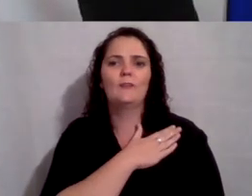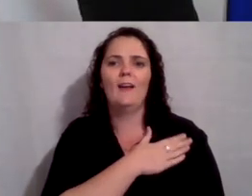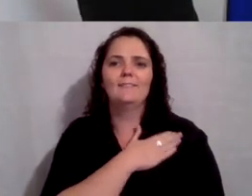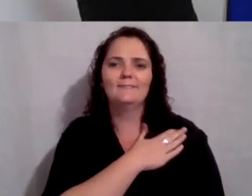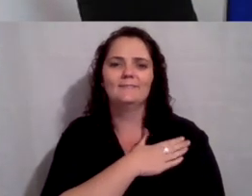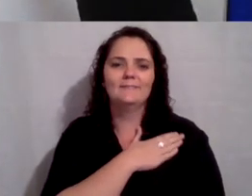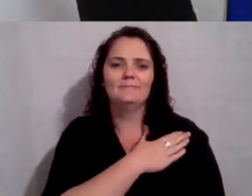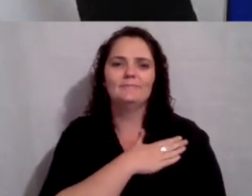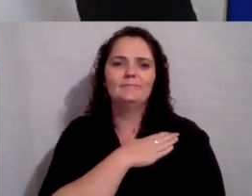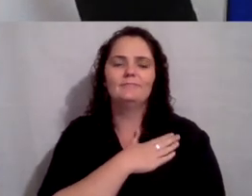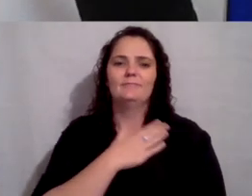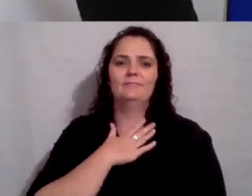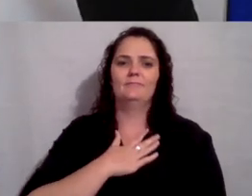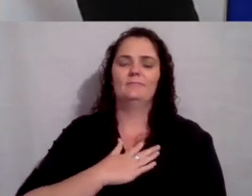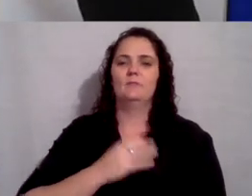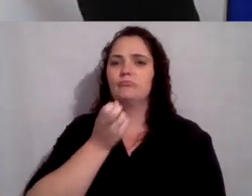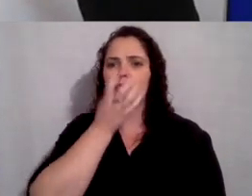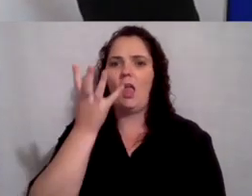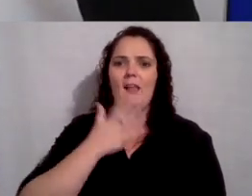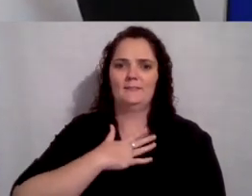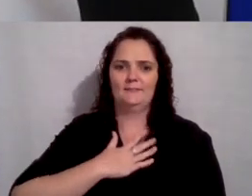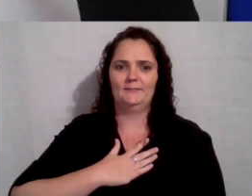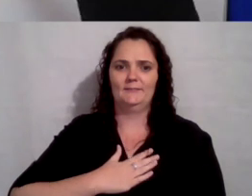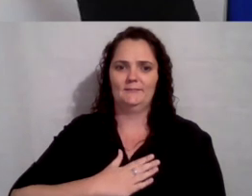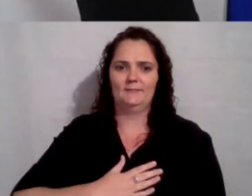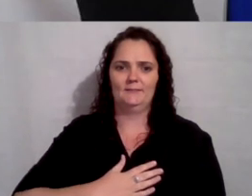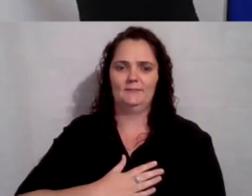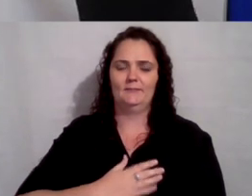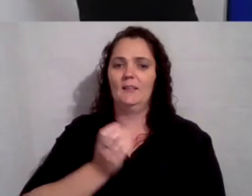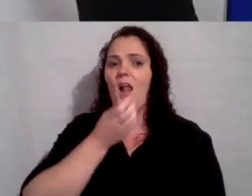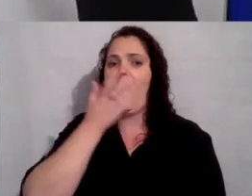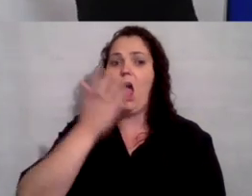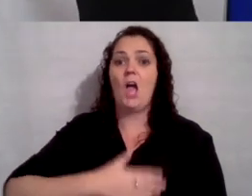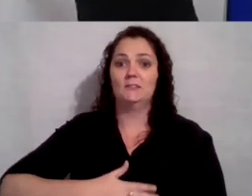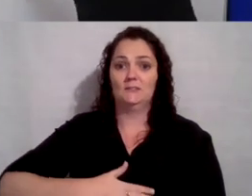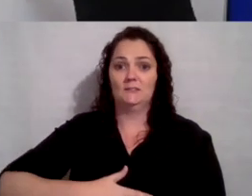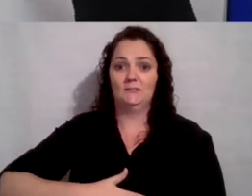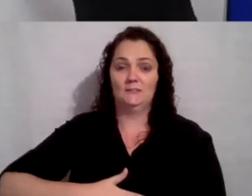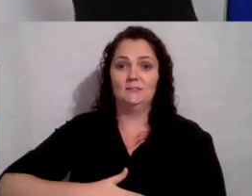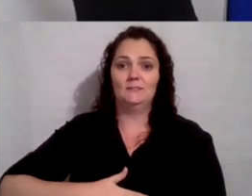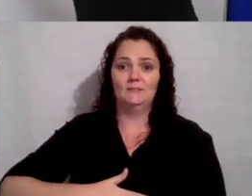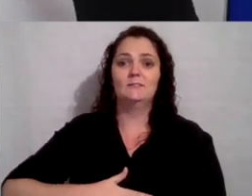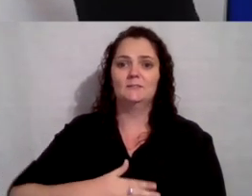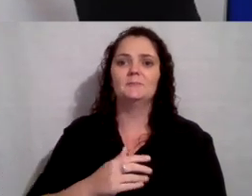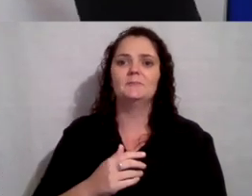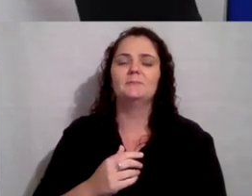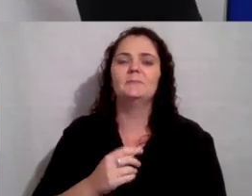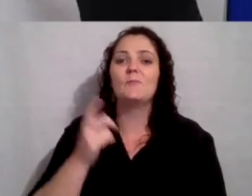I see a strong light coming down her chest into her breasts I see a strong light across her abdomen right and so I'm just going to start now